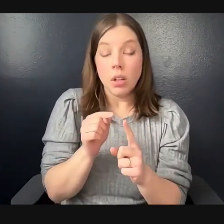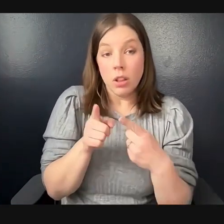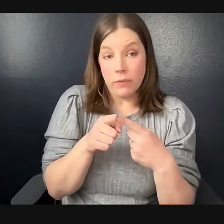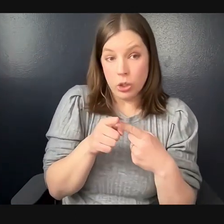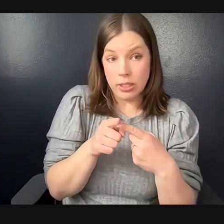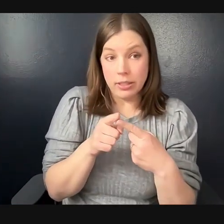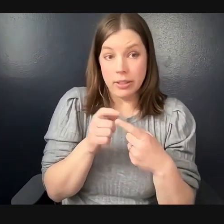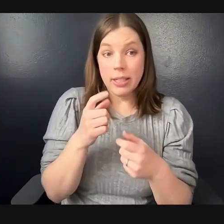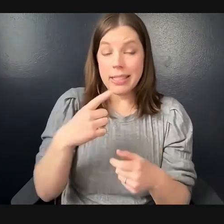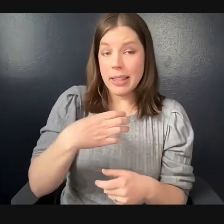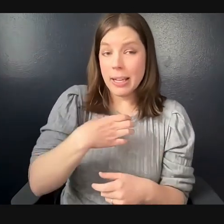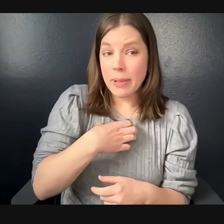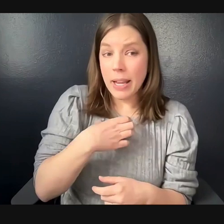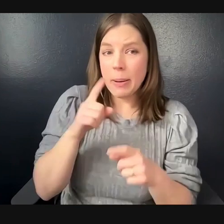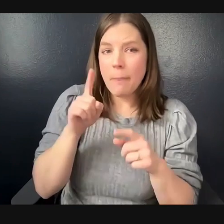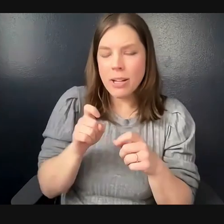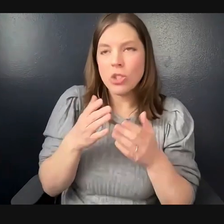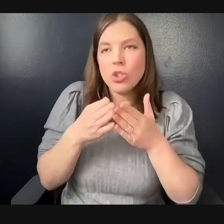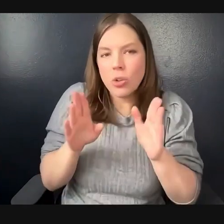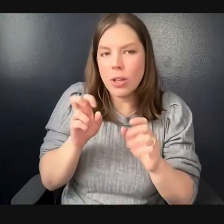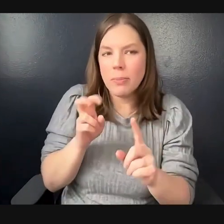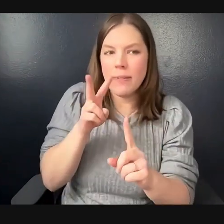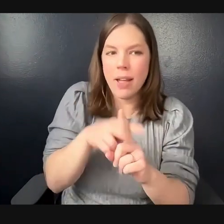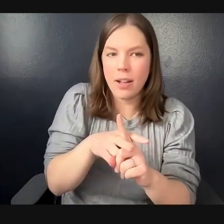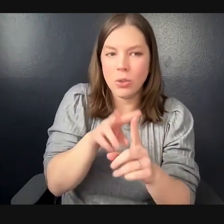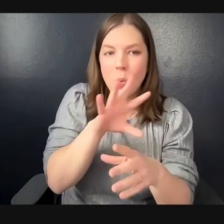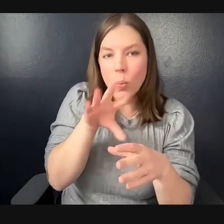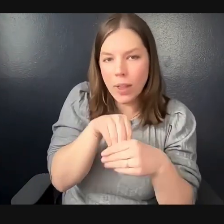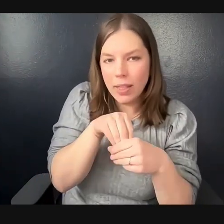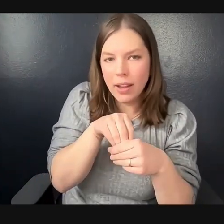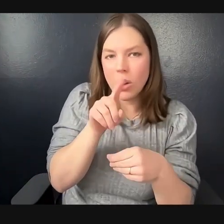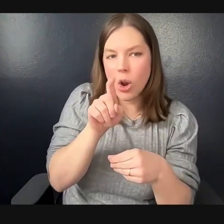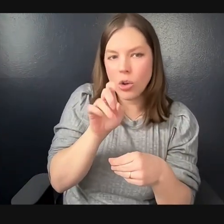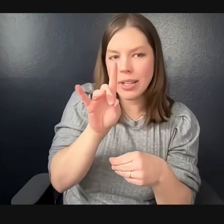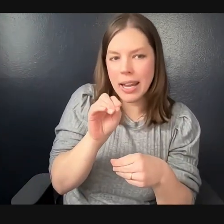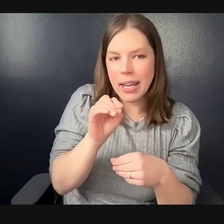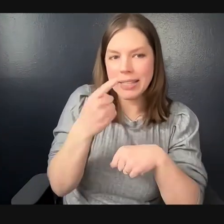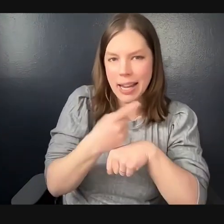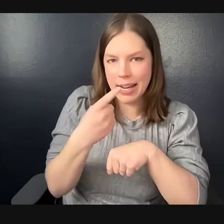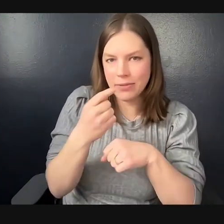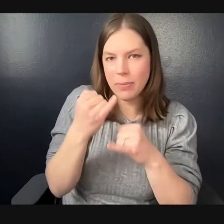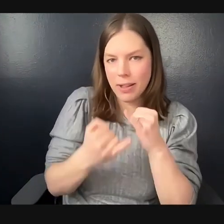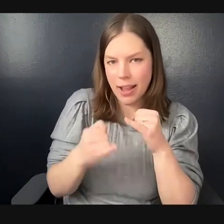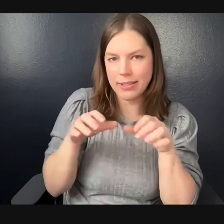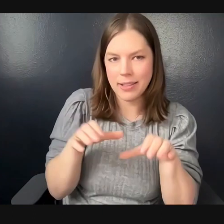First, here, we see that the complaint generally must be filed within 180 days from the last act